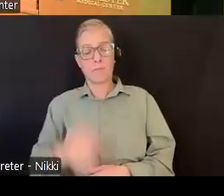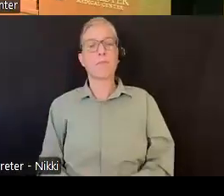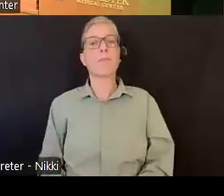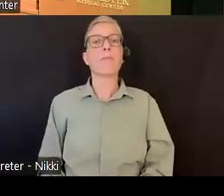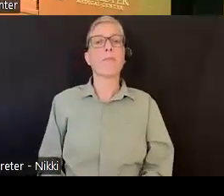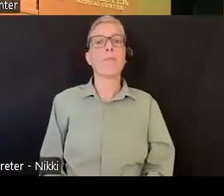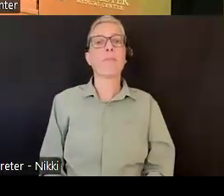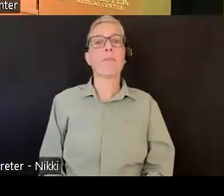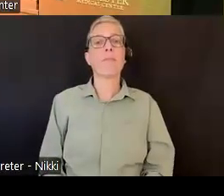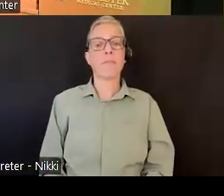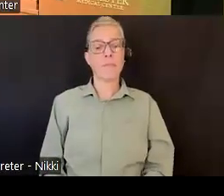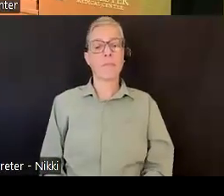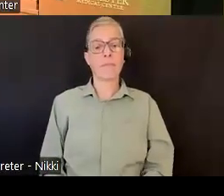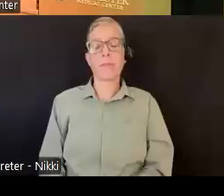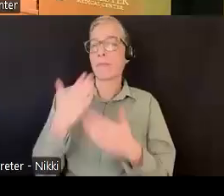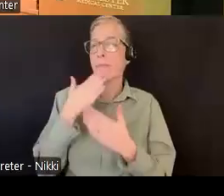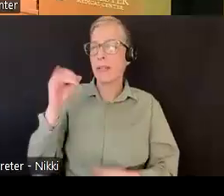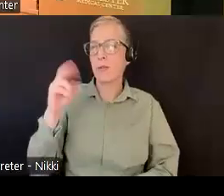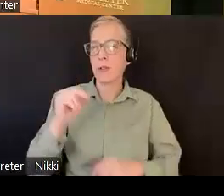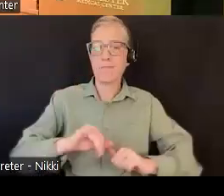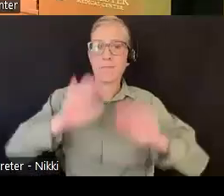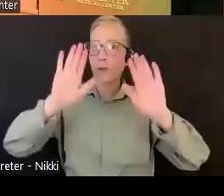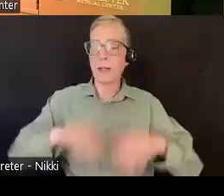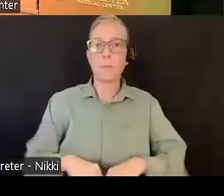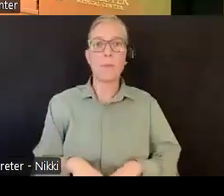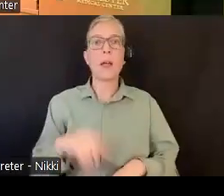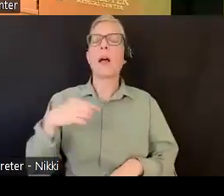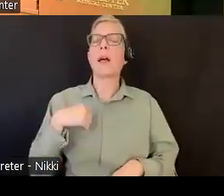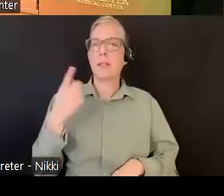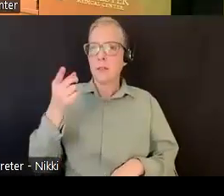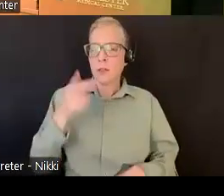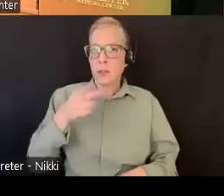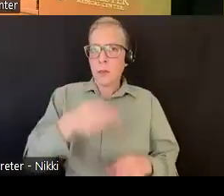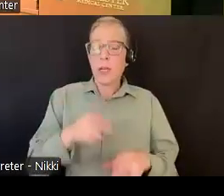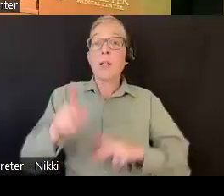Um I was wondering a little bit, you mentioned that um when people come in for a month that you